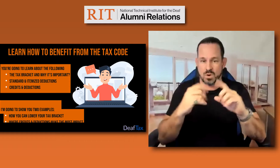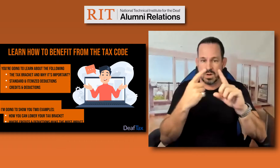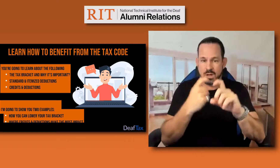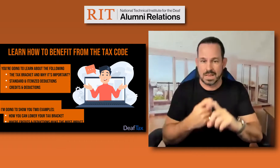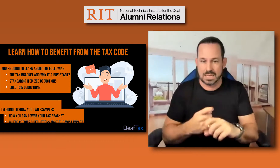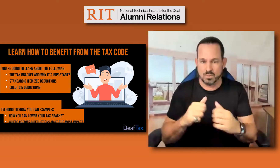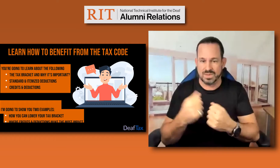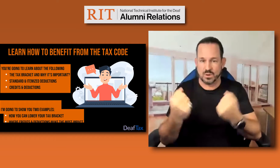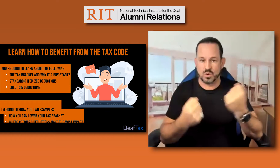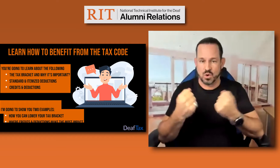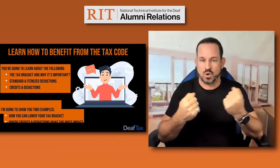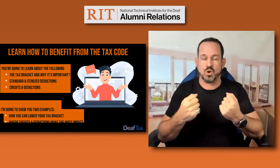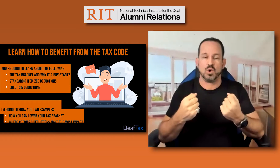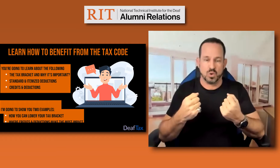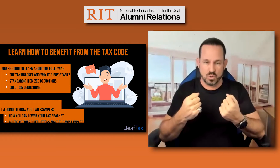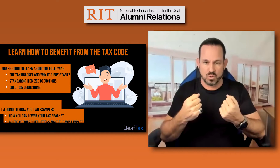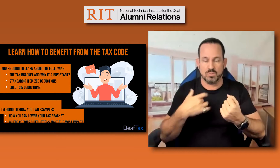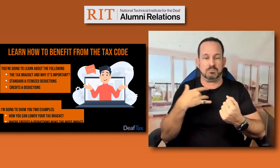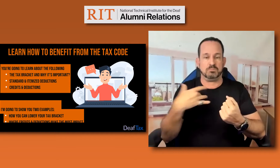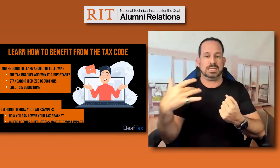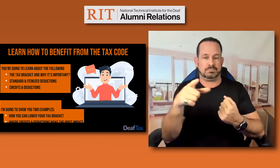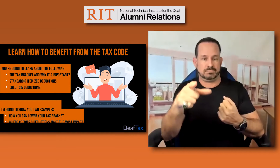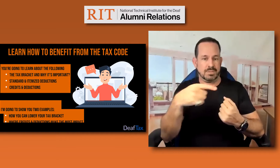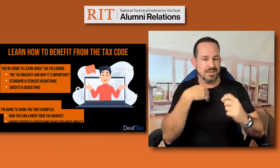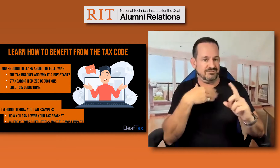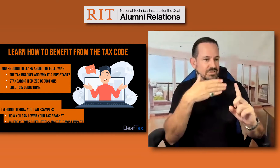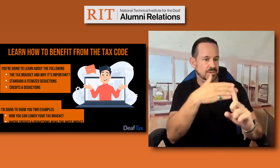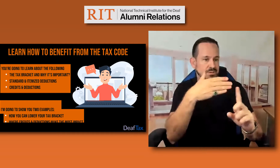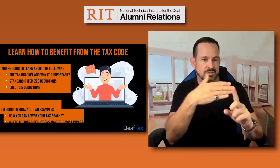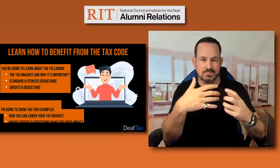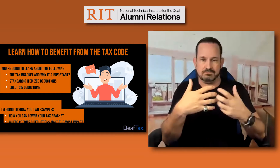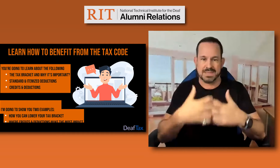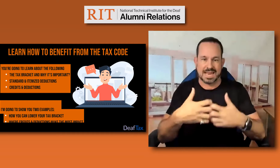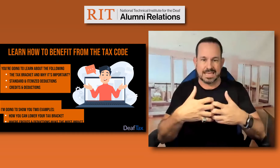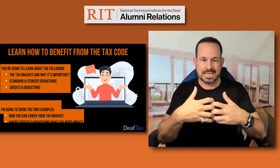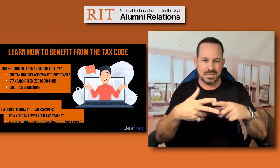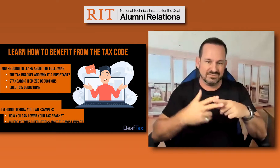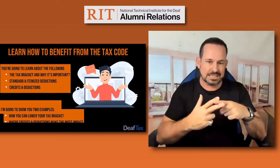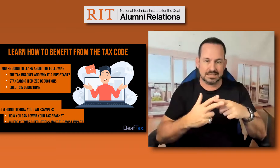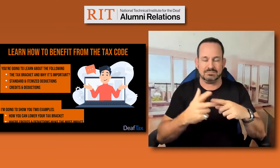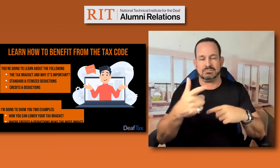Nowadays, cars are a lot more complicated than they used to be...